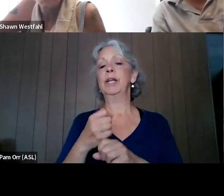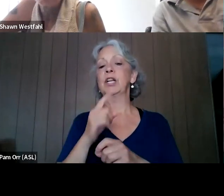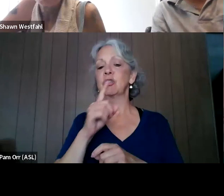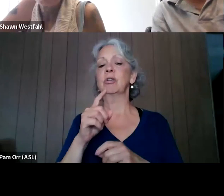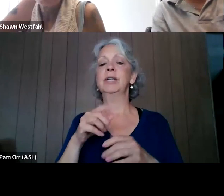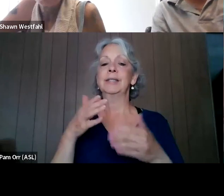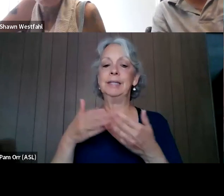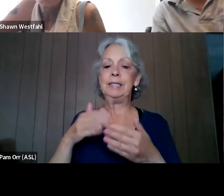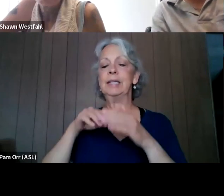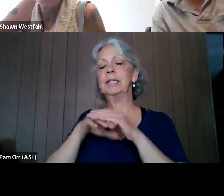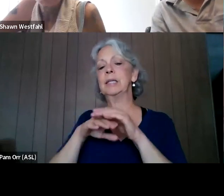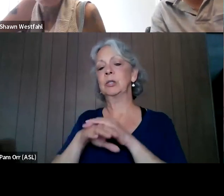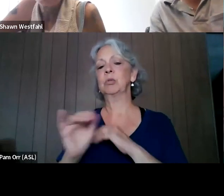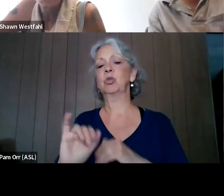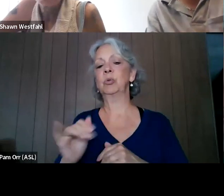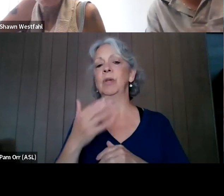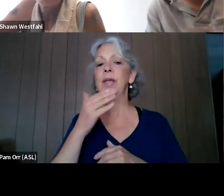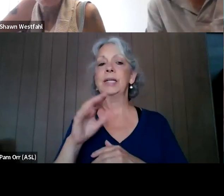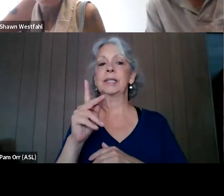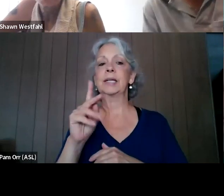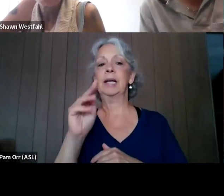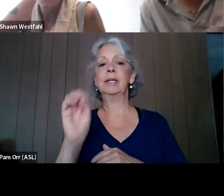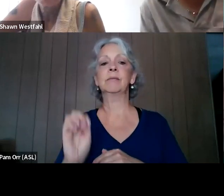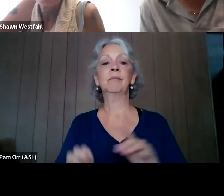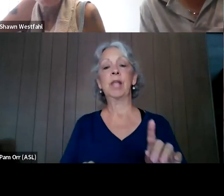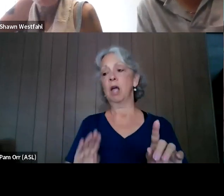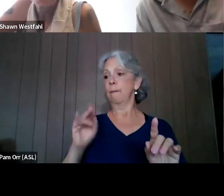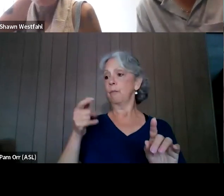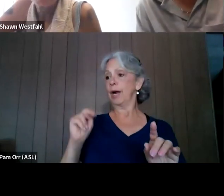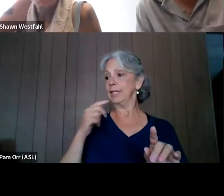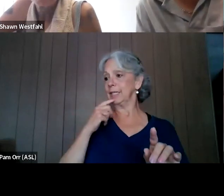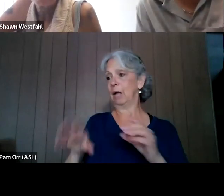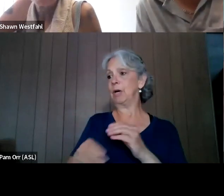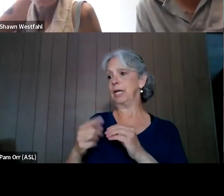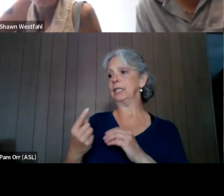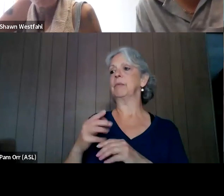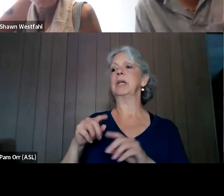and you have Narcan available as well, thanks Kate. I do want to add something to that regarding pulse oxes,